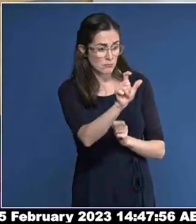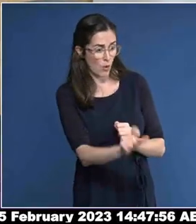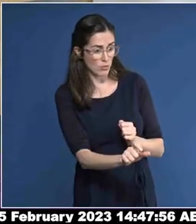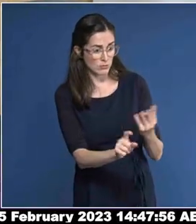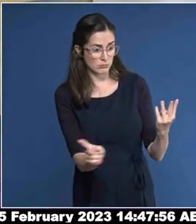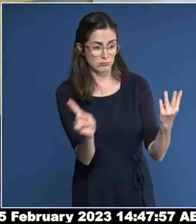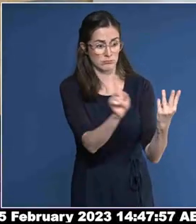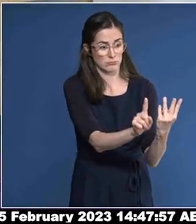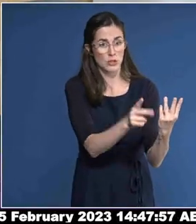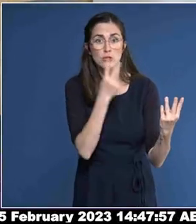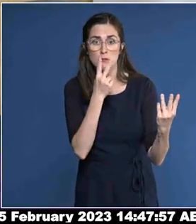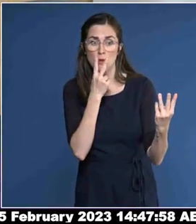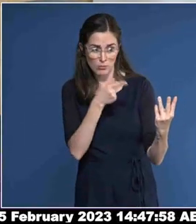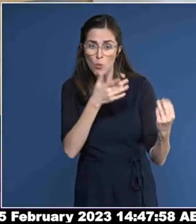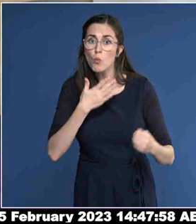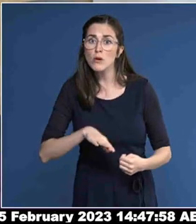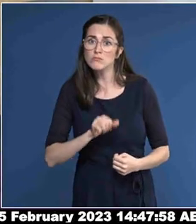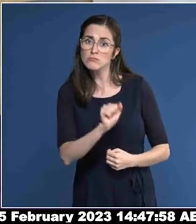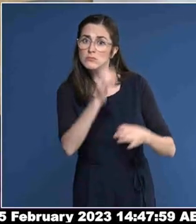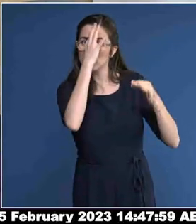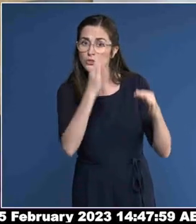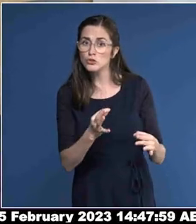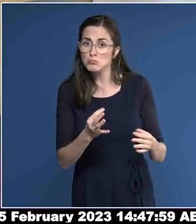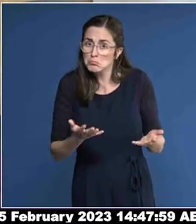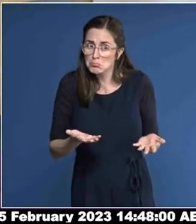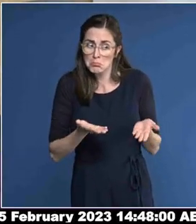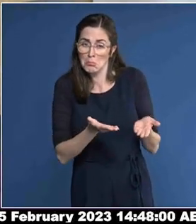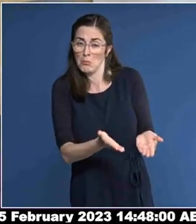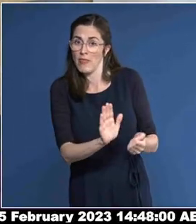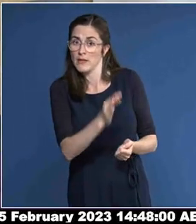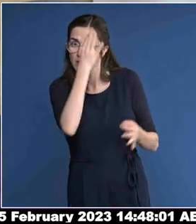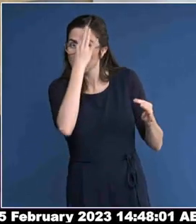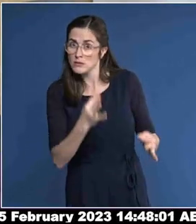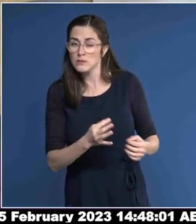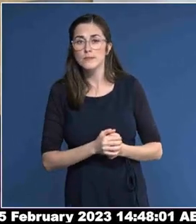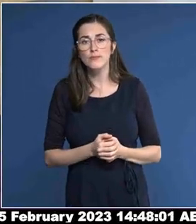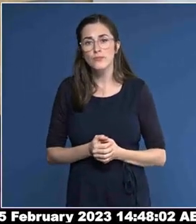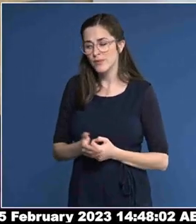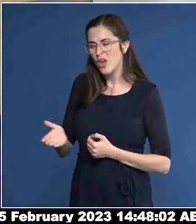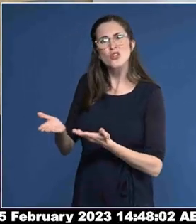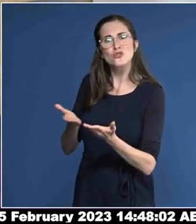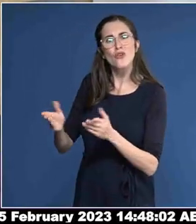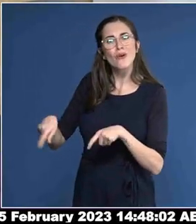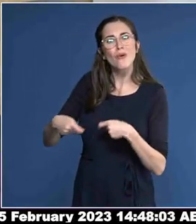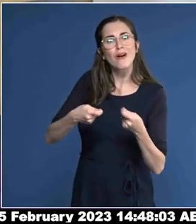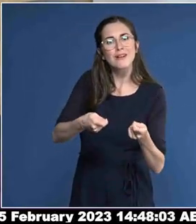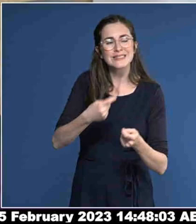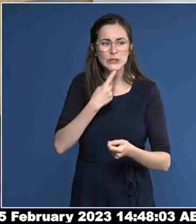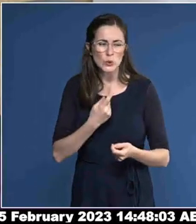smoke. The service provider says, "This is tricky for us because in the past we have had